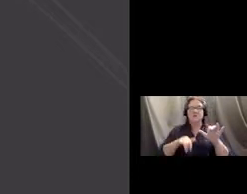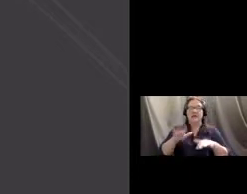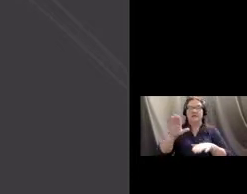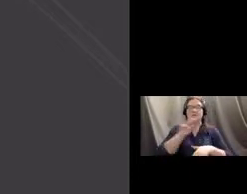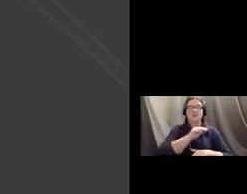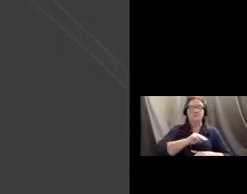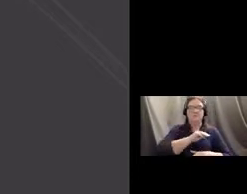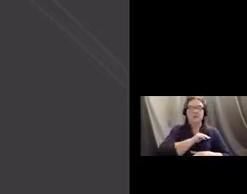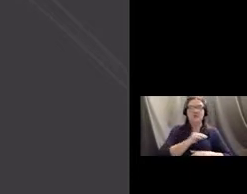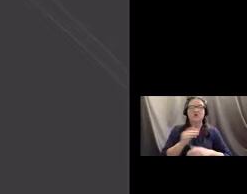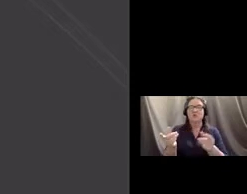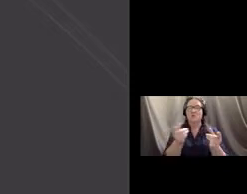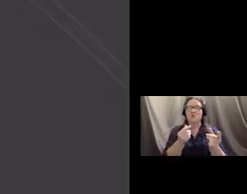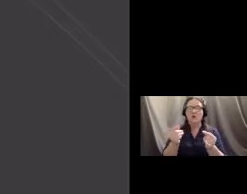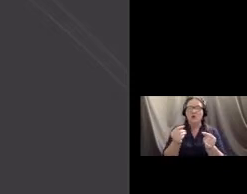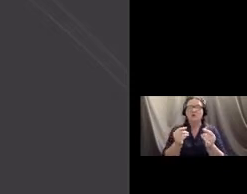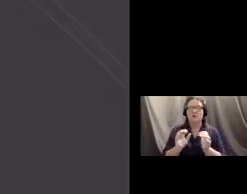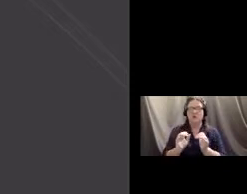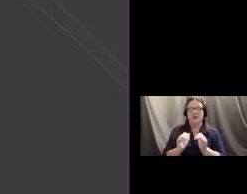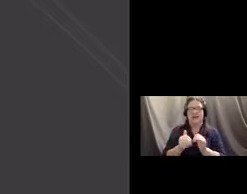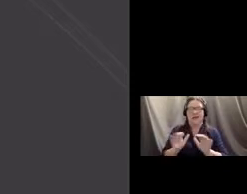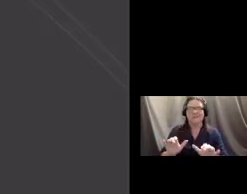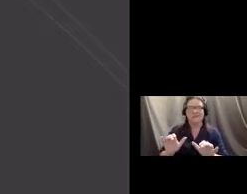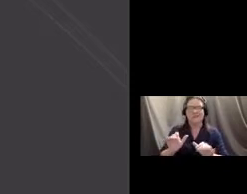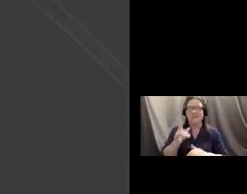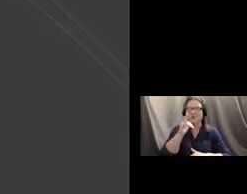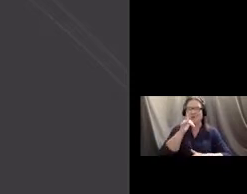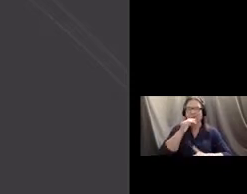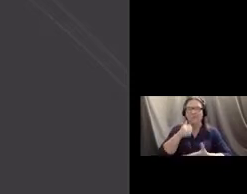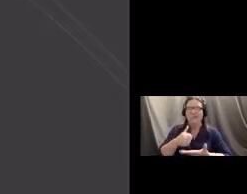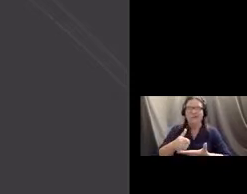and for whom in the chat.